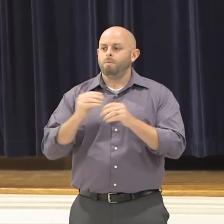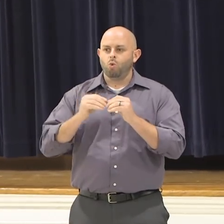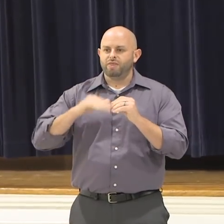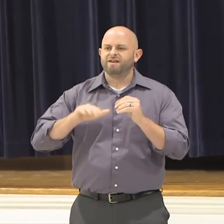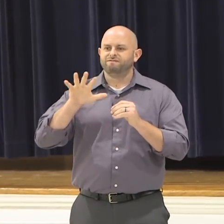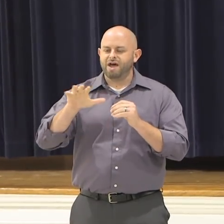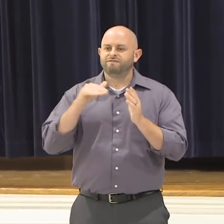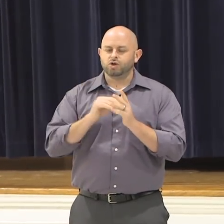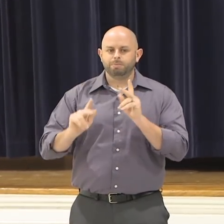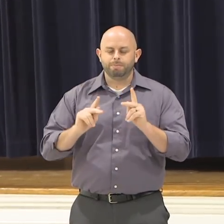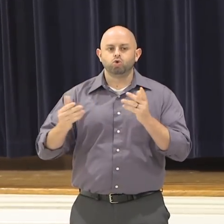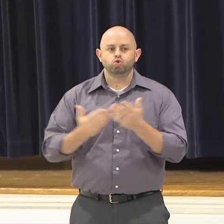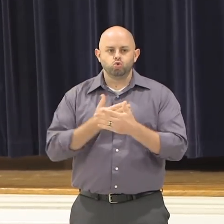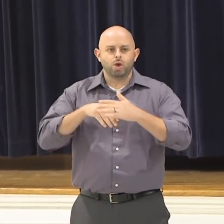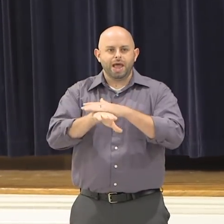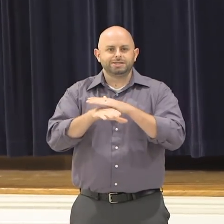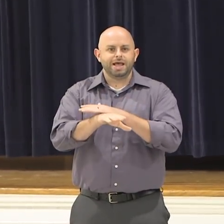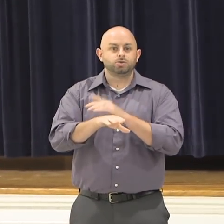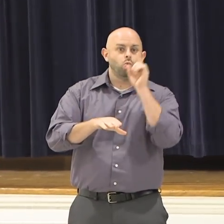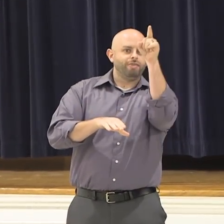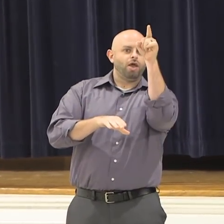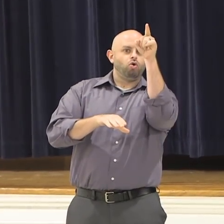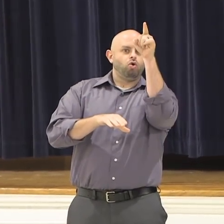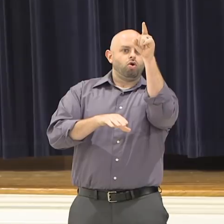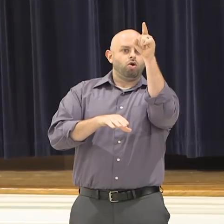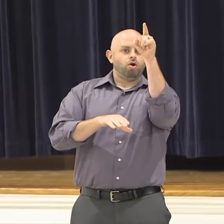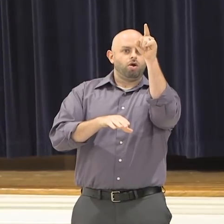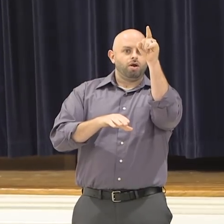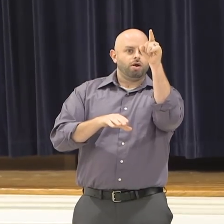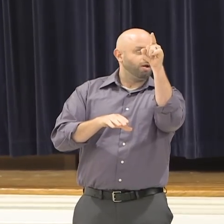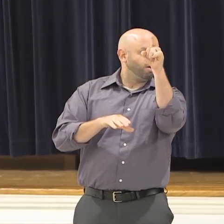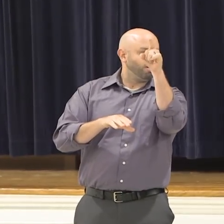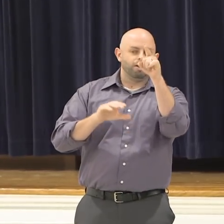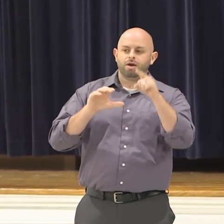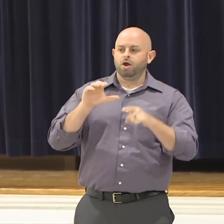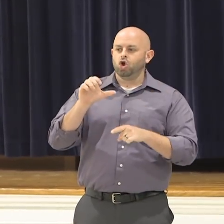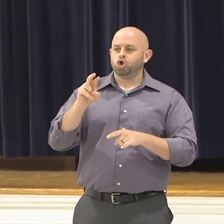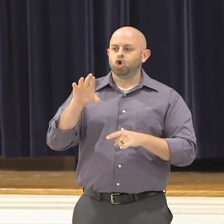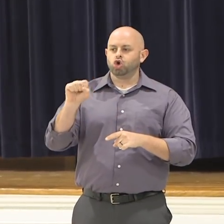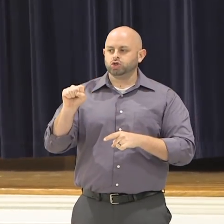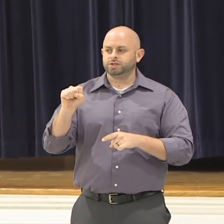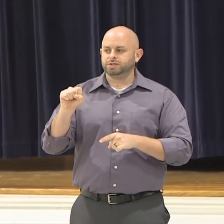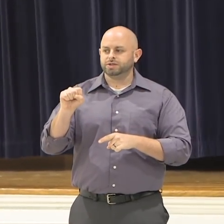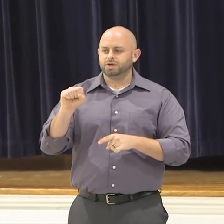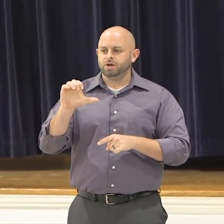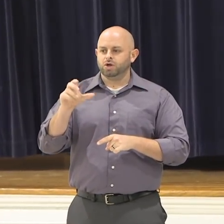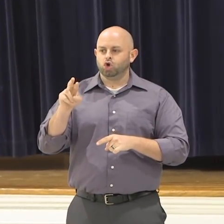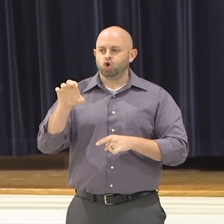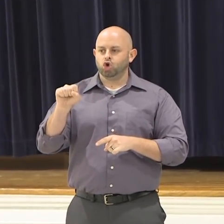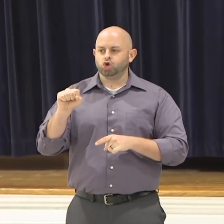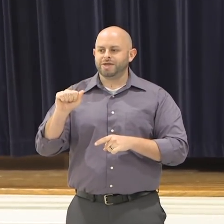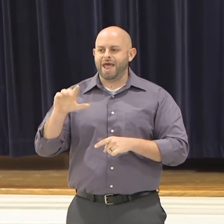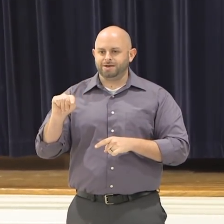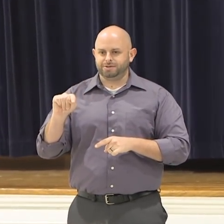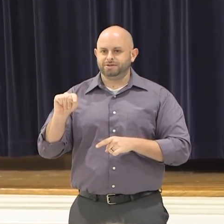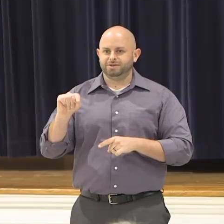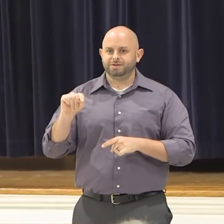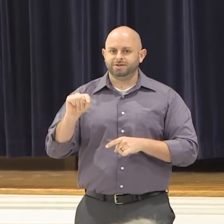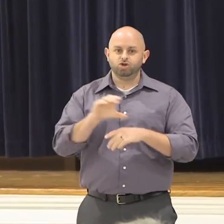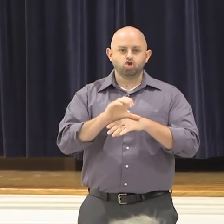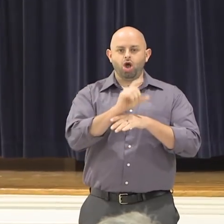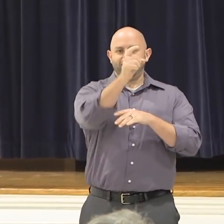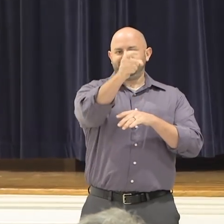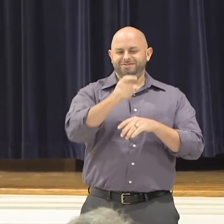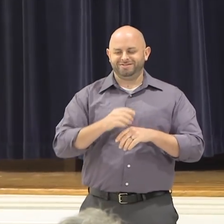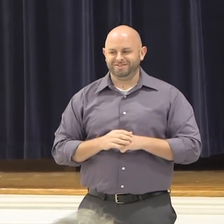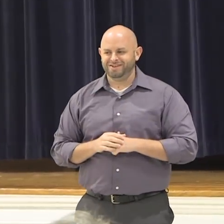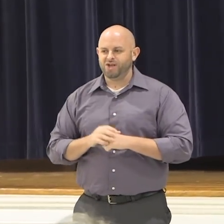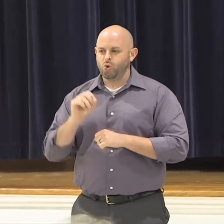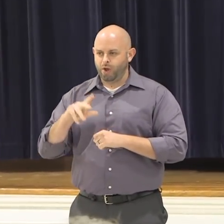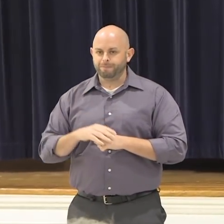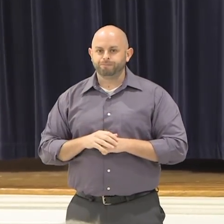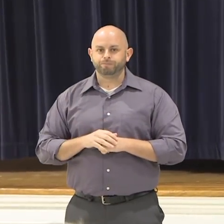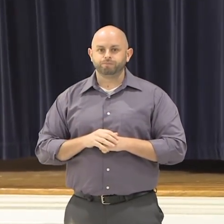thousand people new access to woohoo the cure Zach chocolate okay this is are you